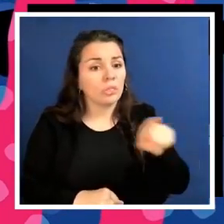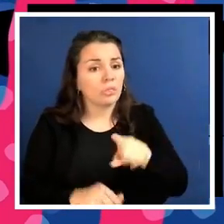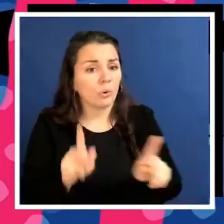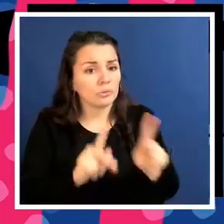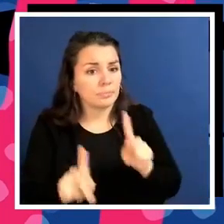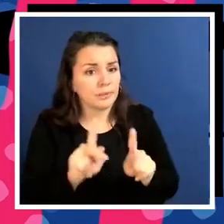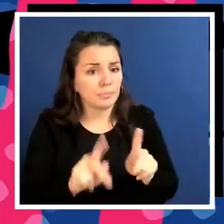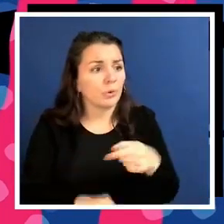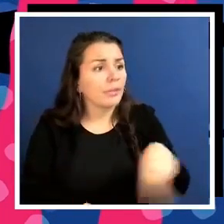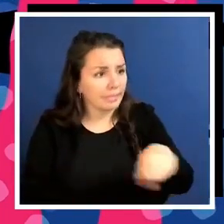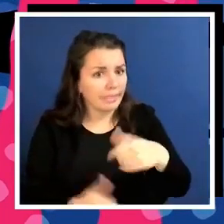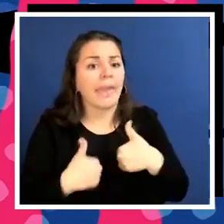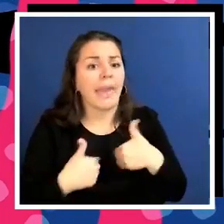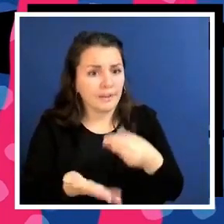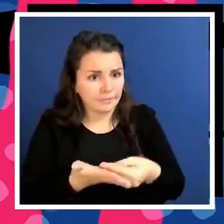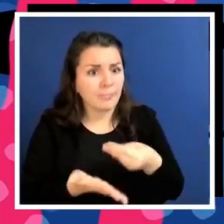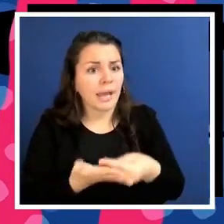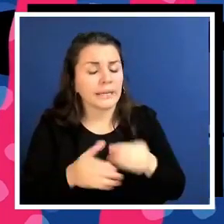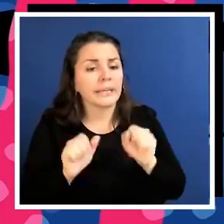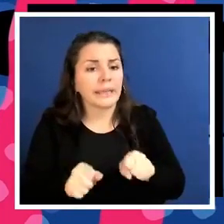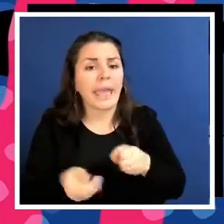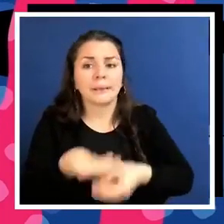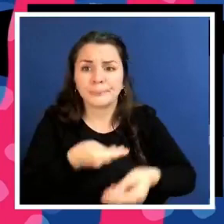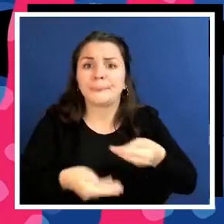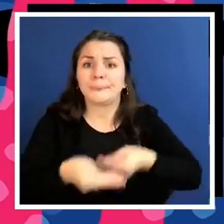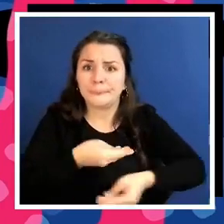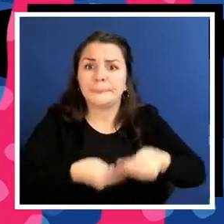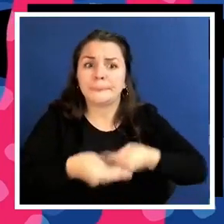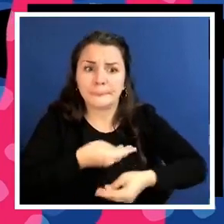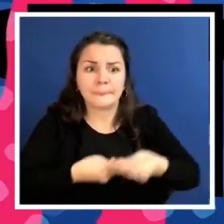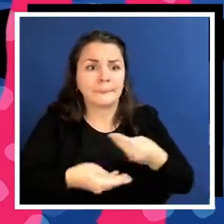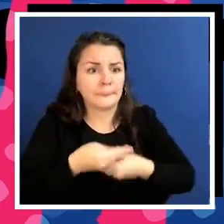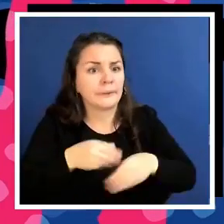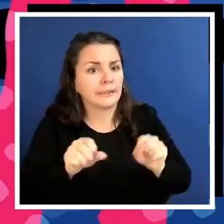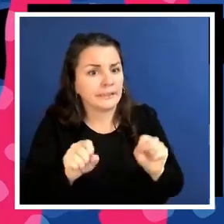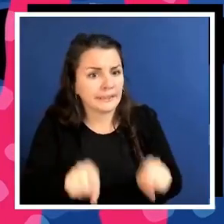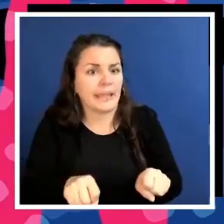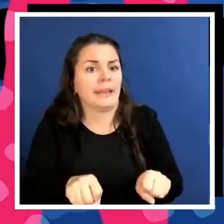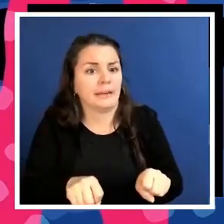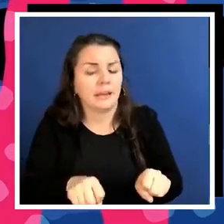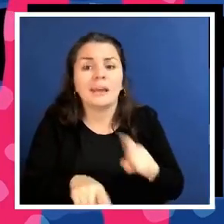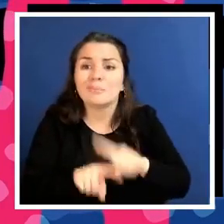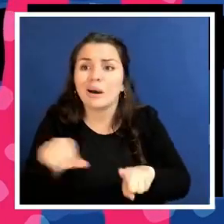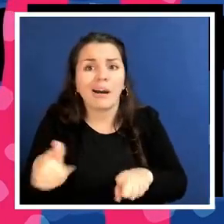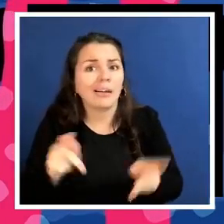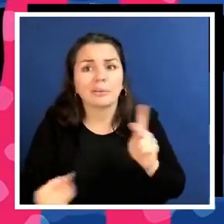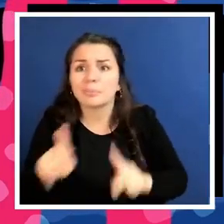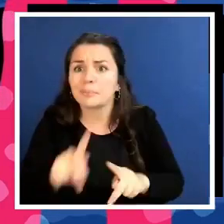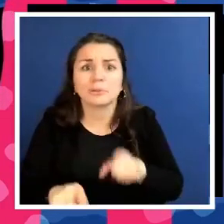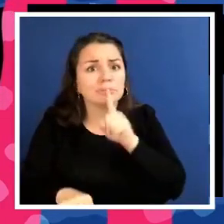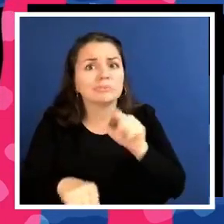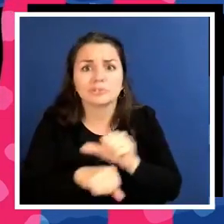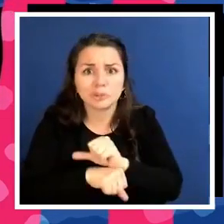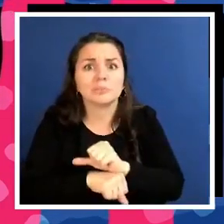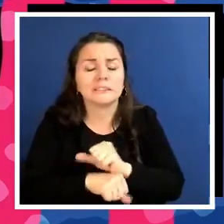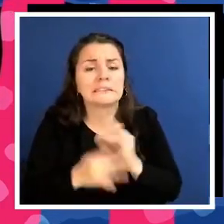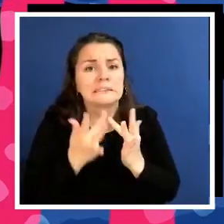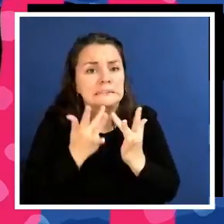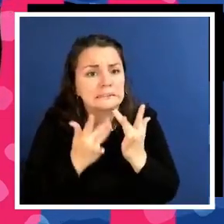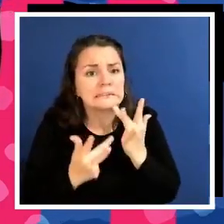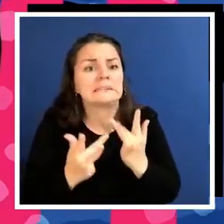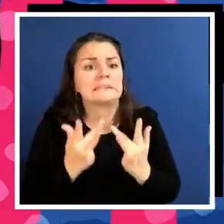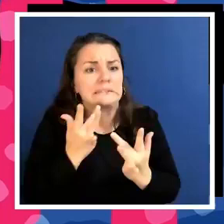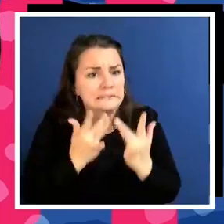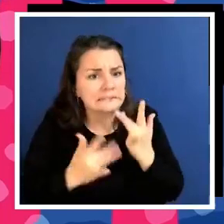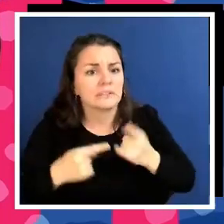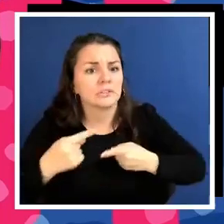WHAT DO YOU THINK PEOPLE SAY